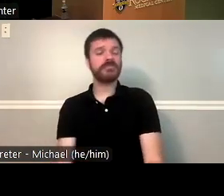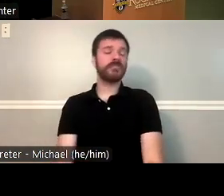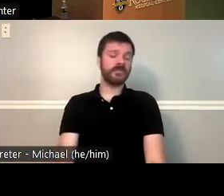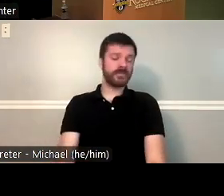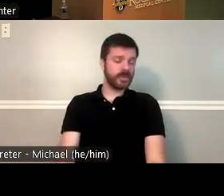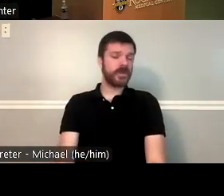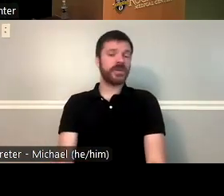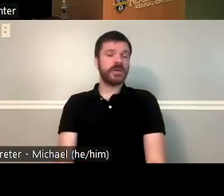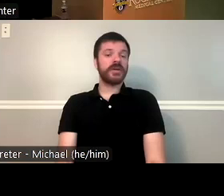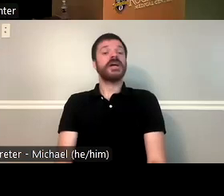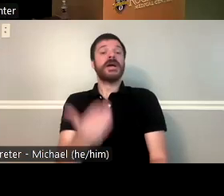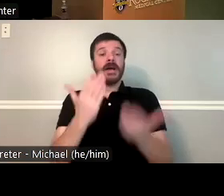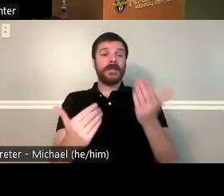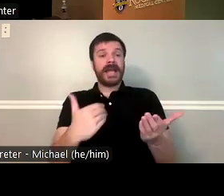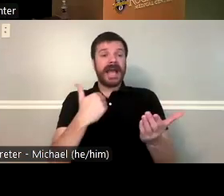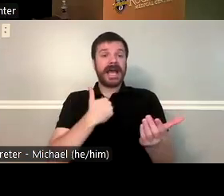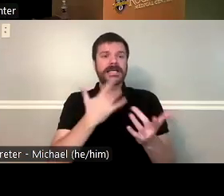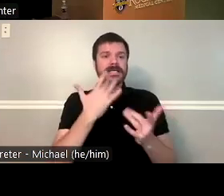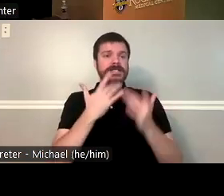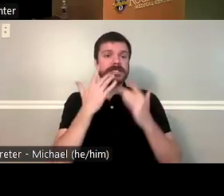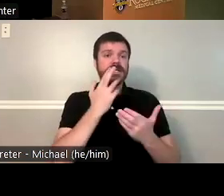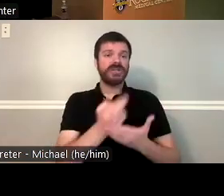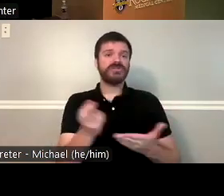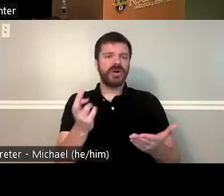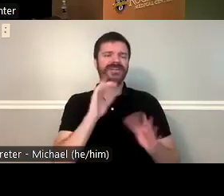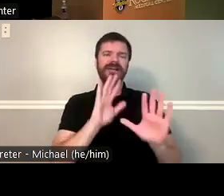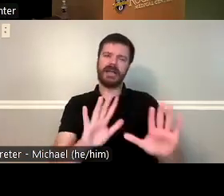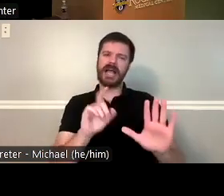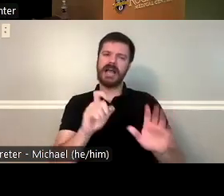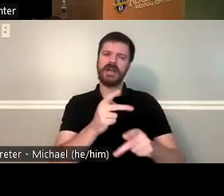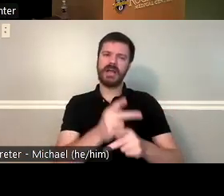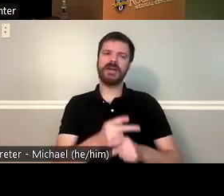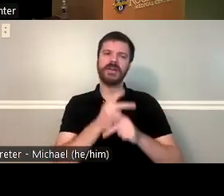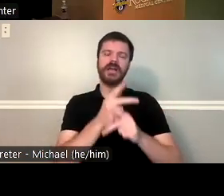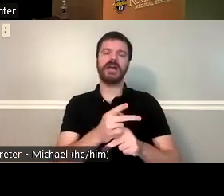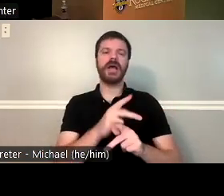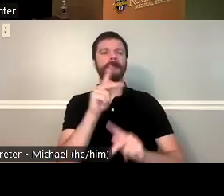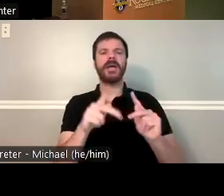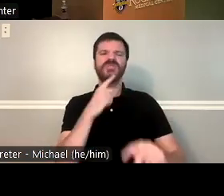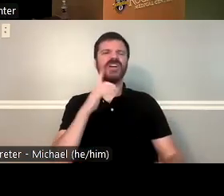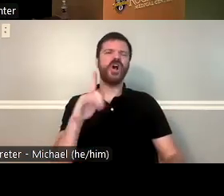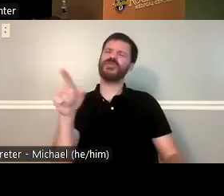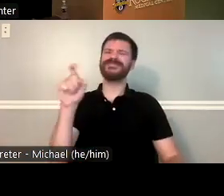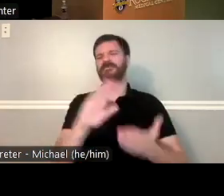have fewer resources so be careful because people then say well you should just be more resilient